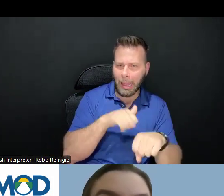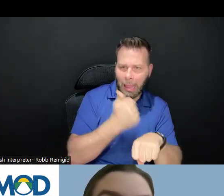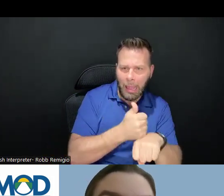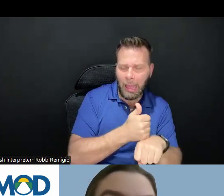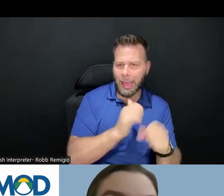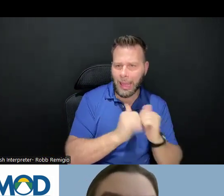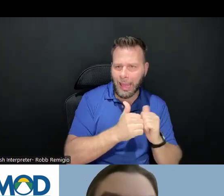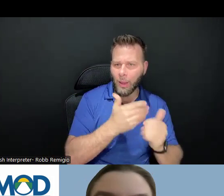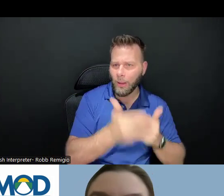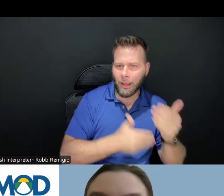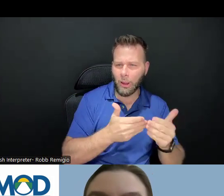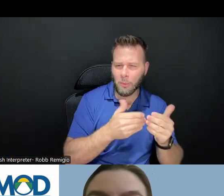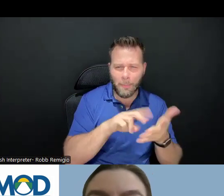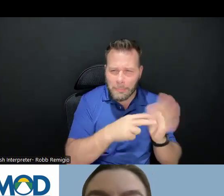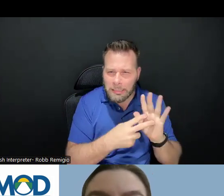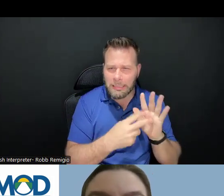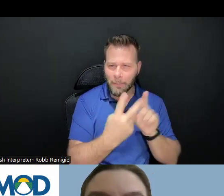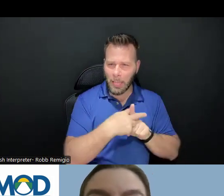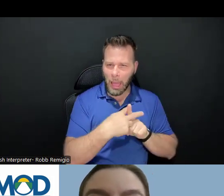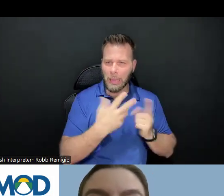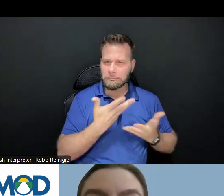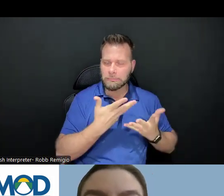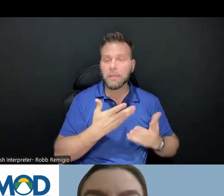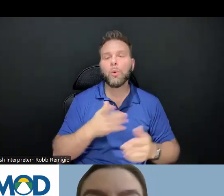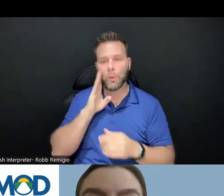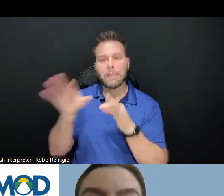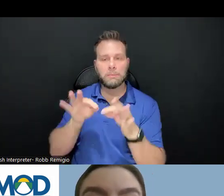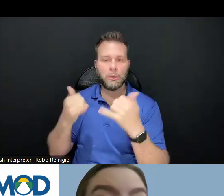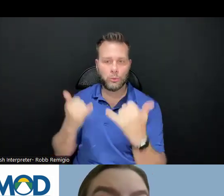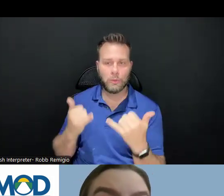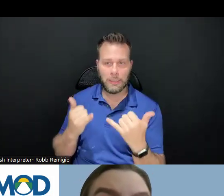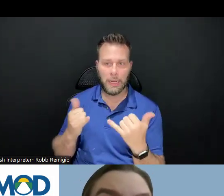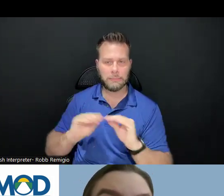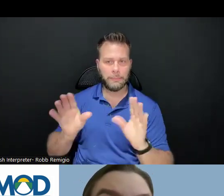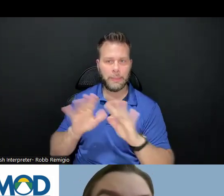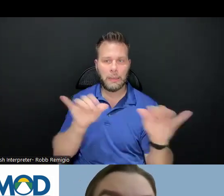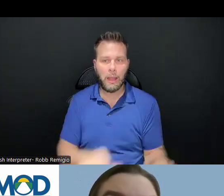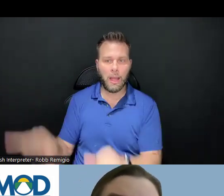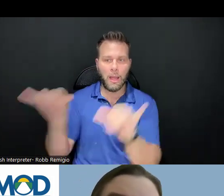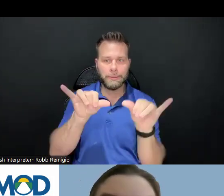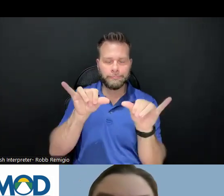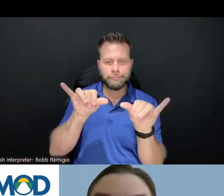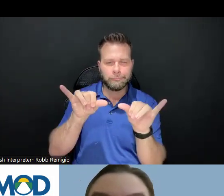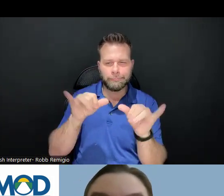difficult to implement or to understand exactly what it means when you're implementing it, so we'll do our best to clarify